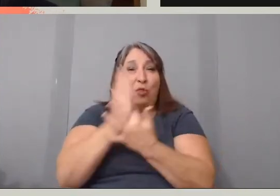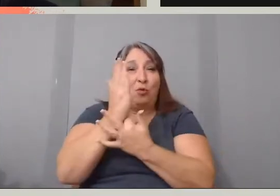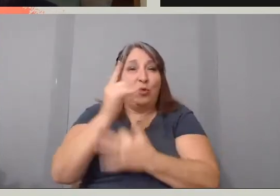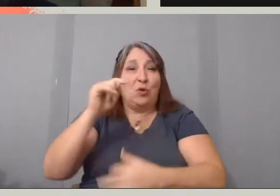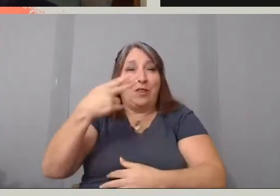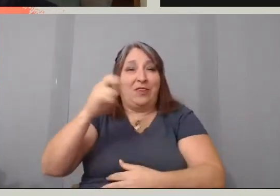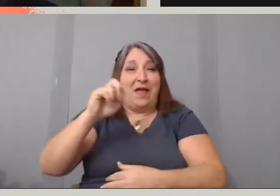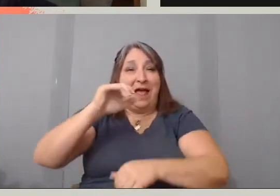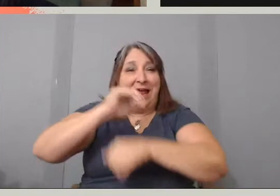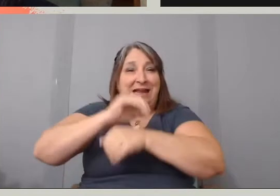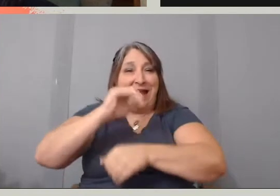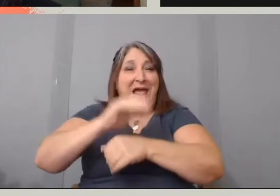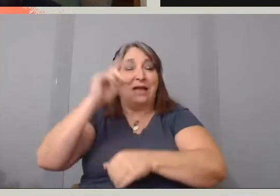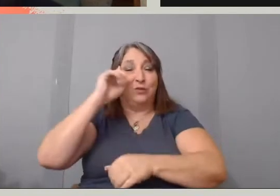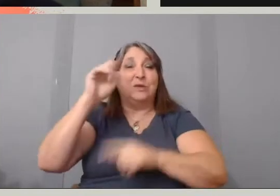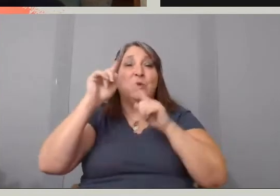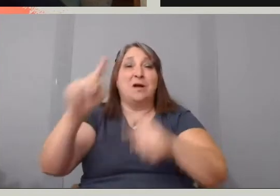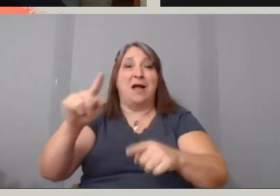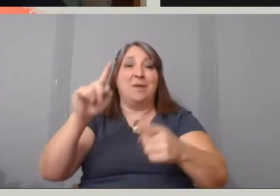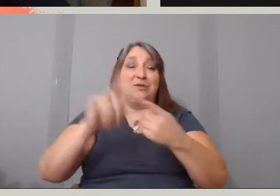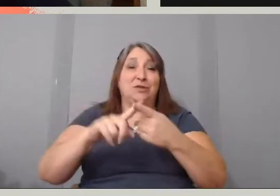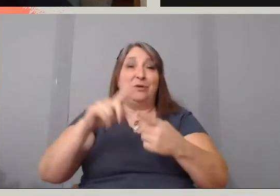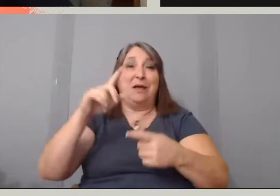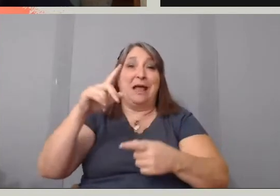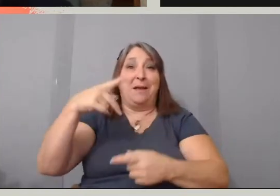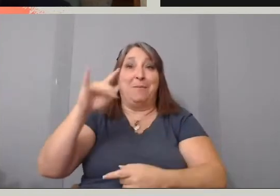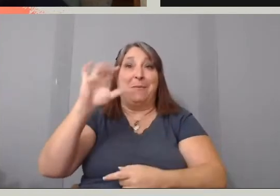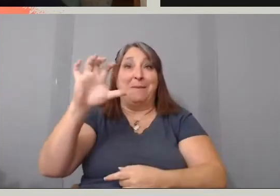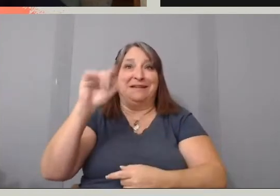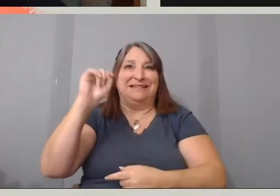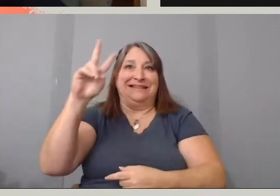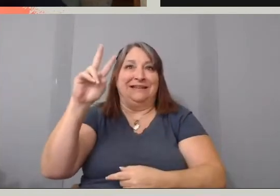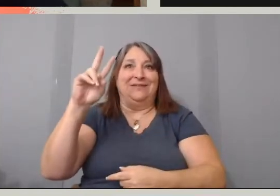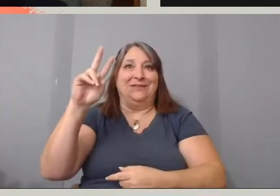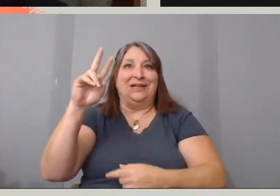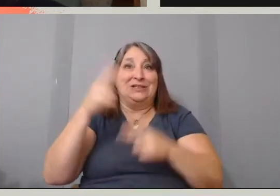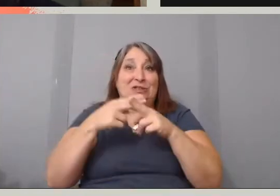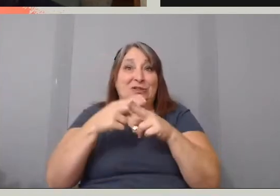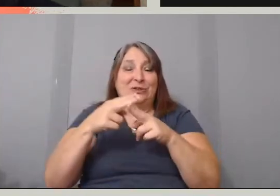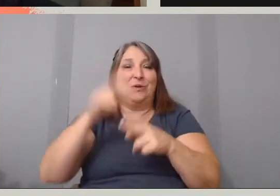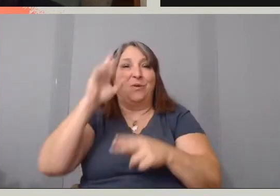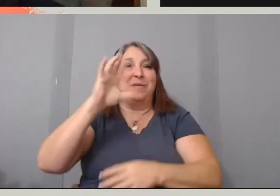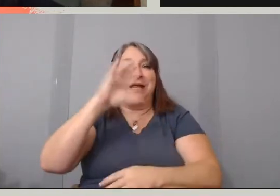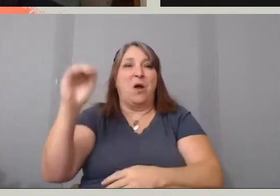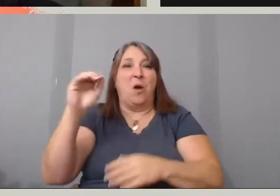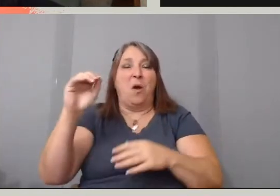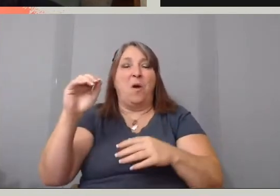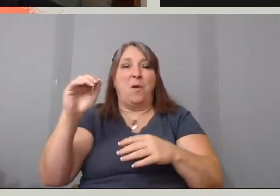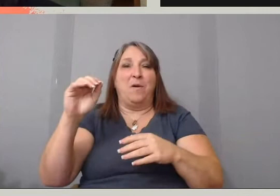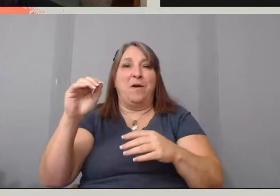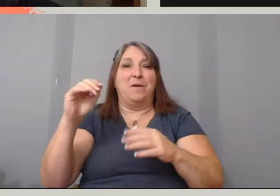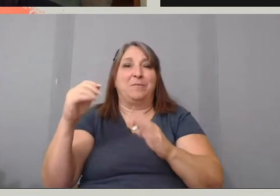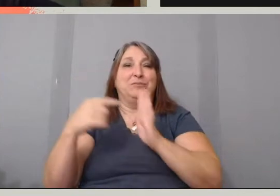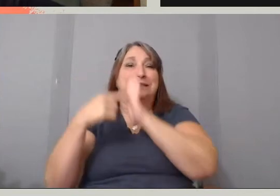a public television screen near you soon we'll be co-presented with the Camden International Film Festival.